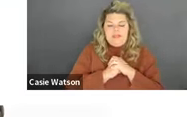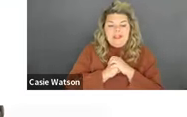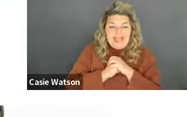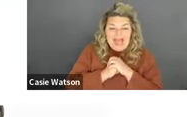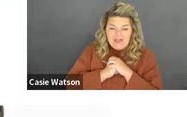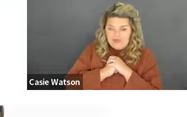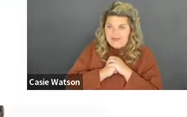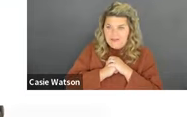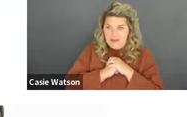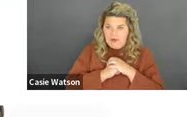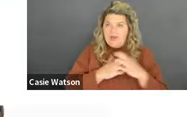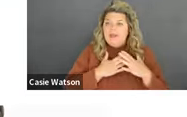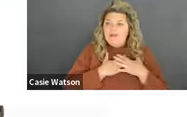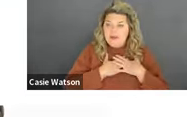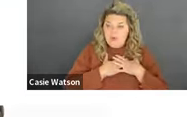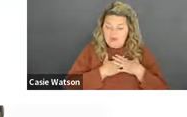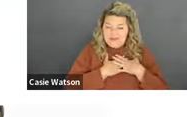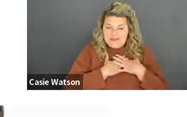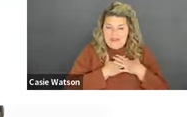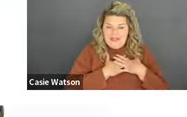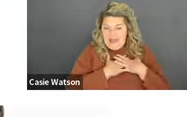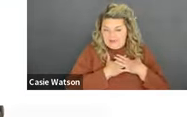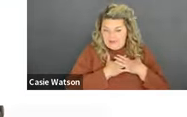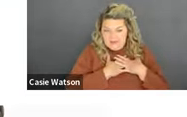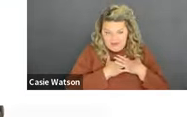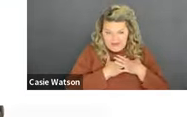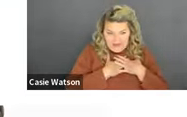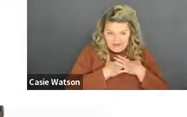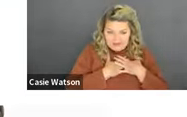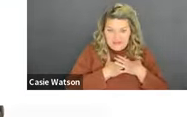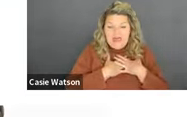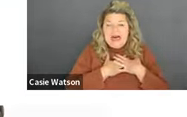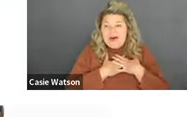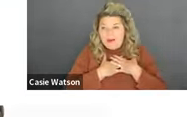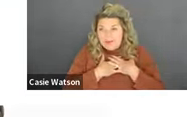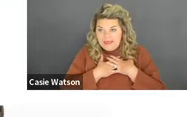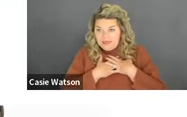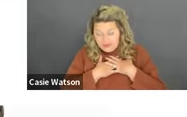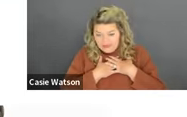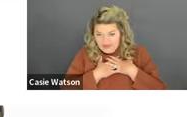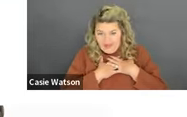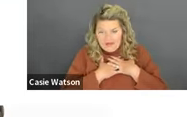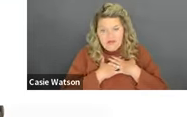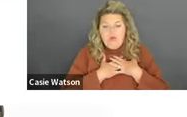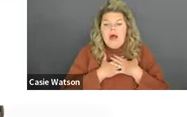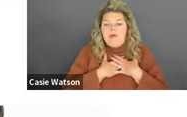it says, "The cat drinks the milk." If someone was to say "The cat drinks the milk" in English, how I might interpret that,